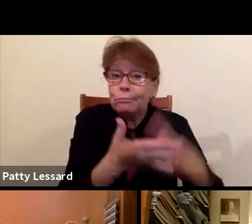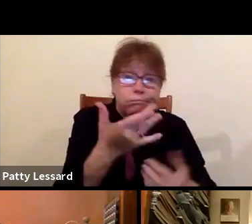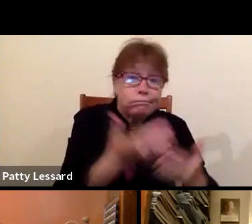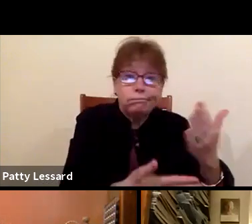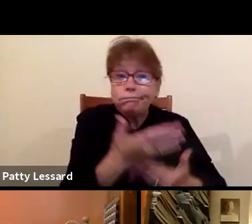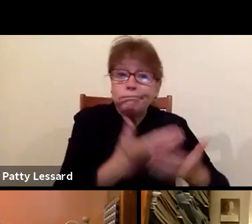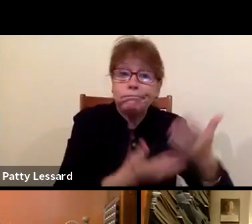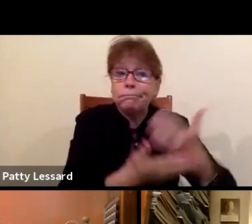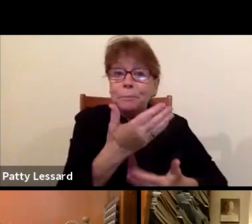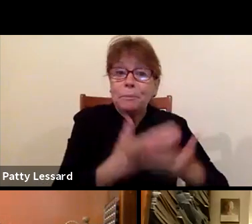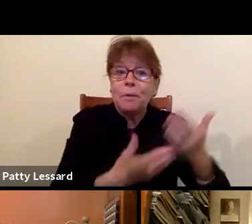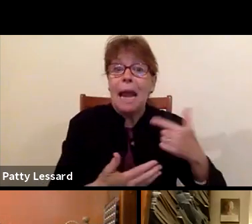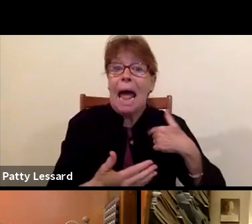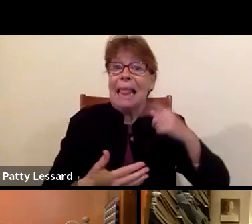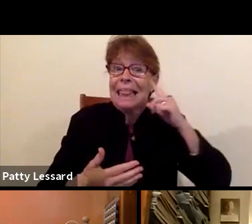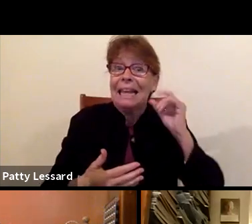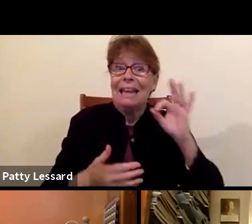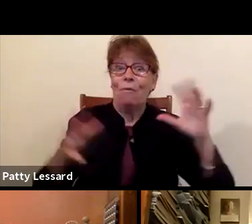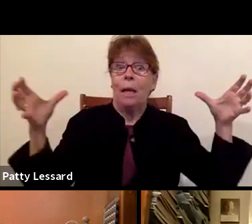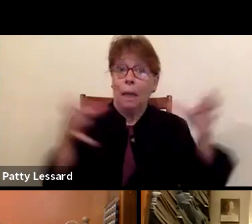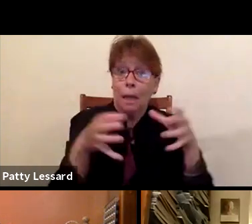and it's been successful at every company I know that's done